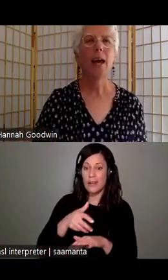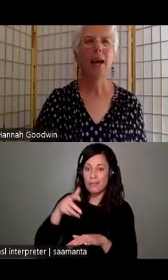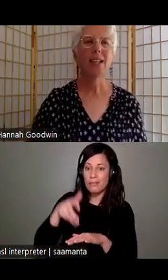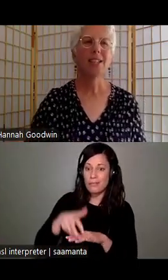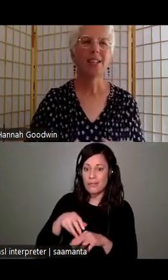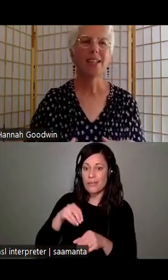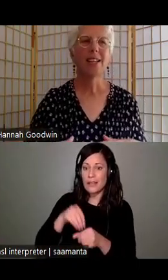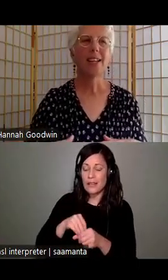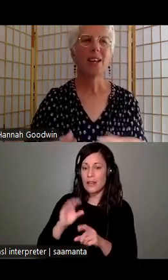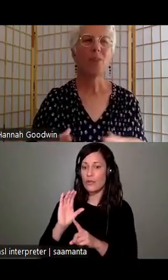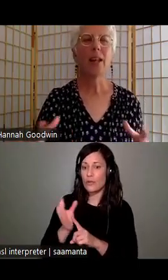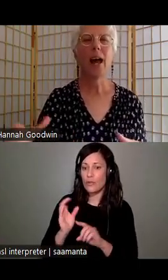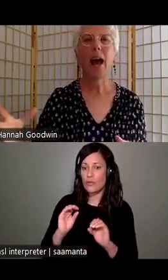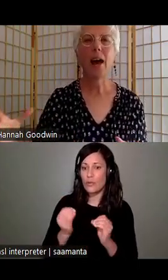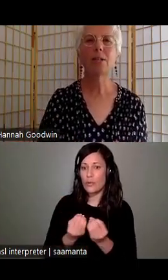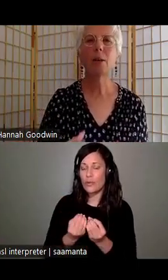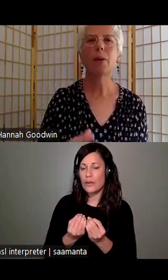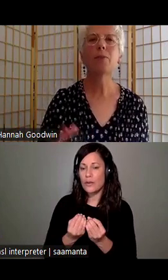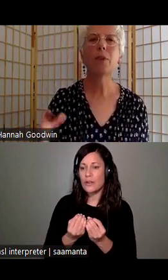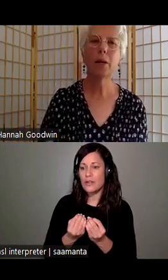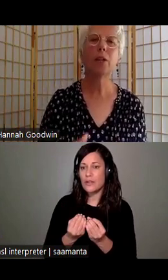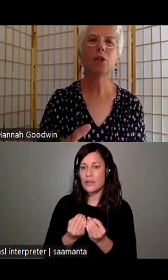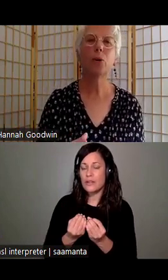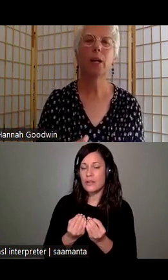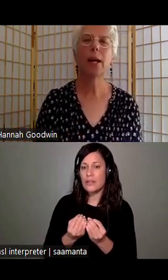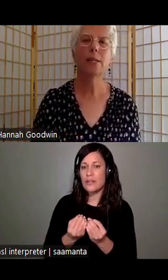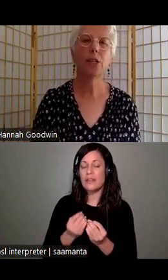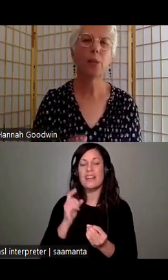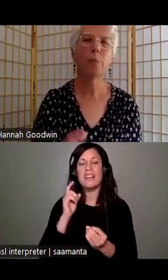and then having someone from a cultural organization